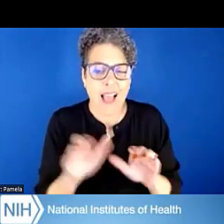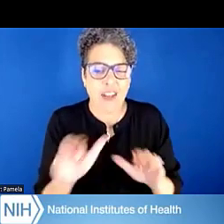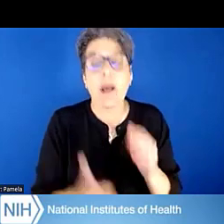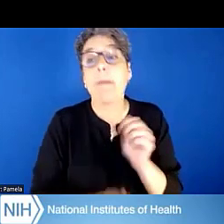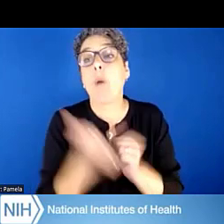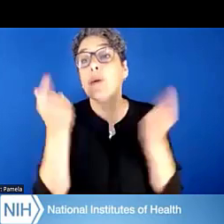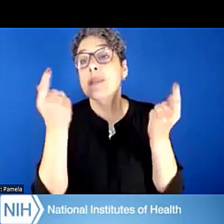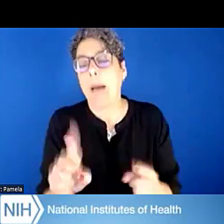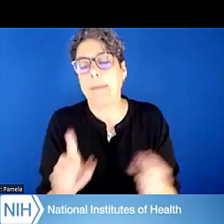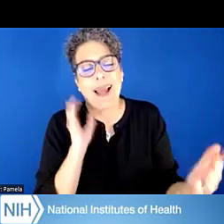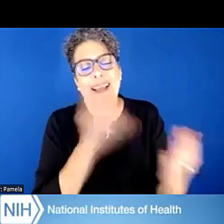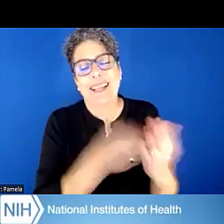so that doesn't happen very often.